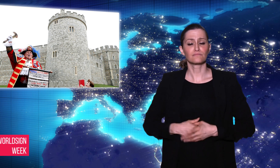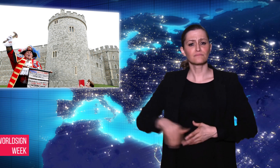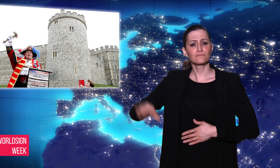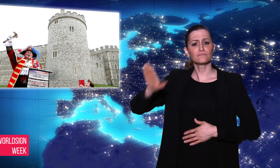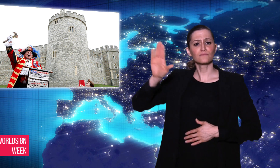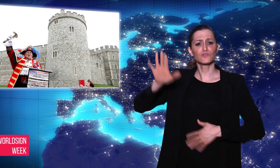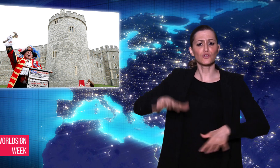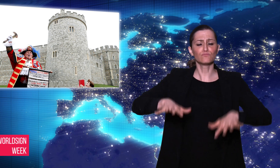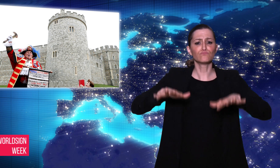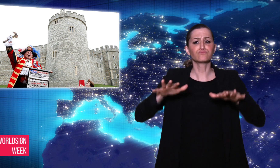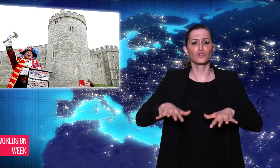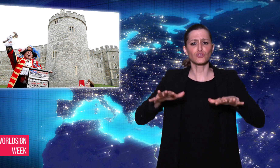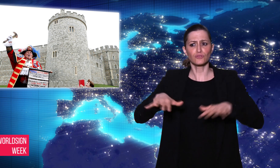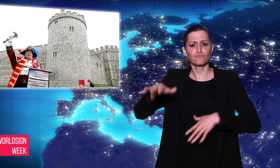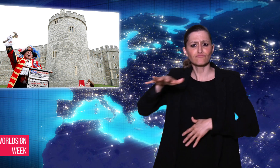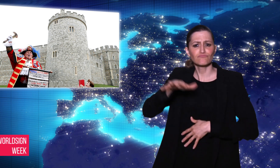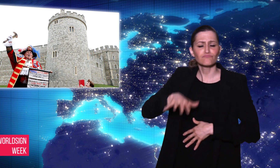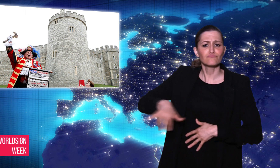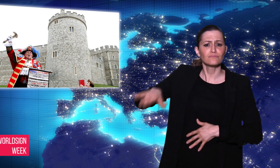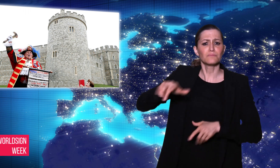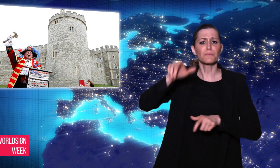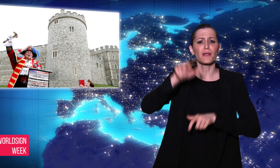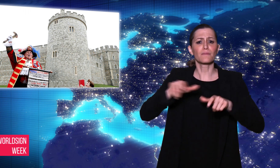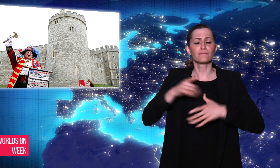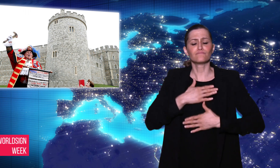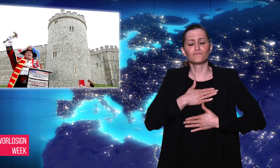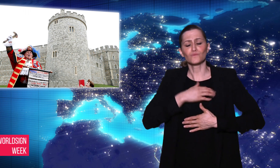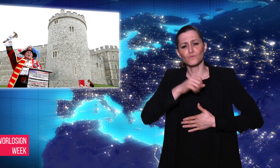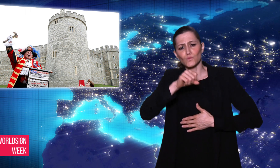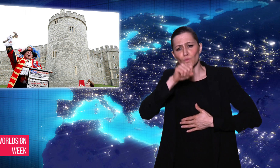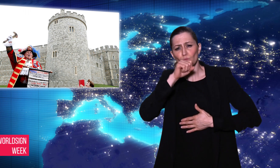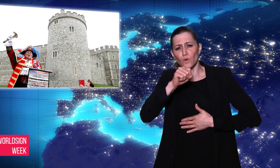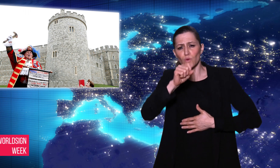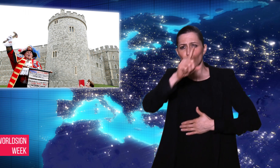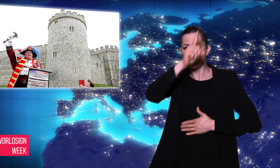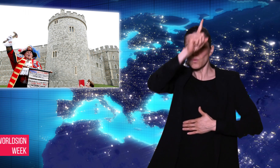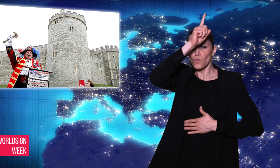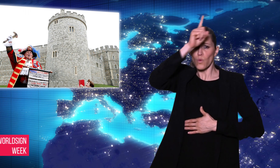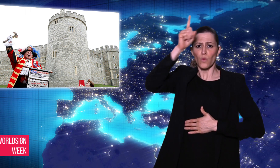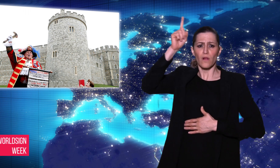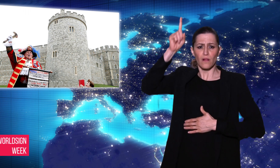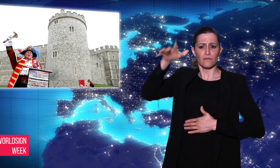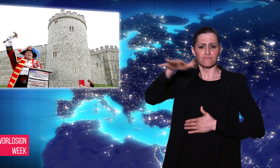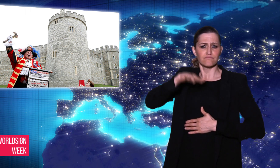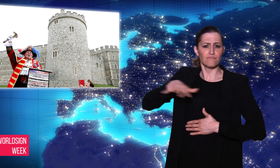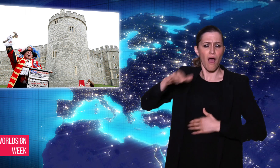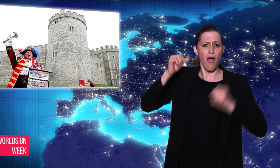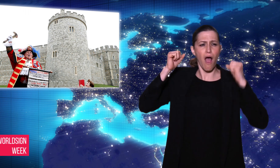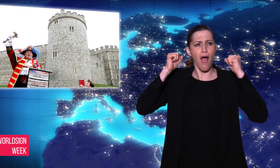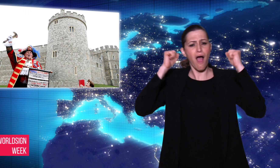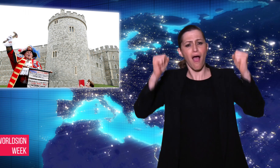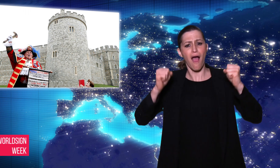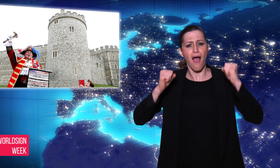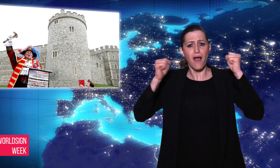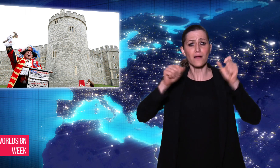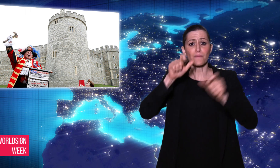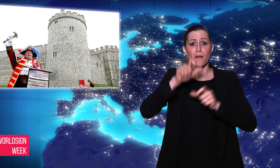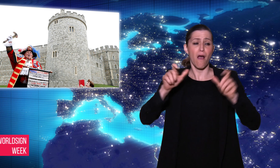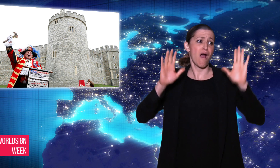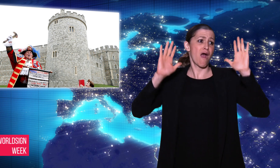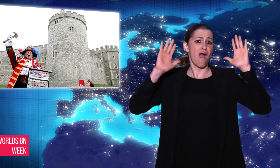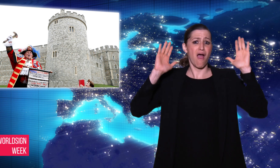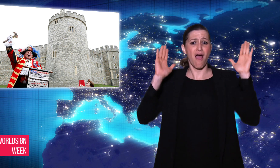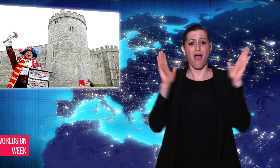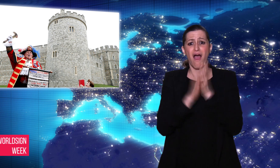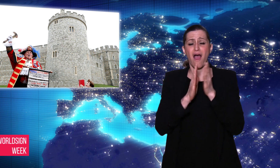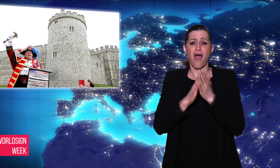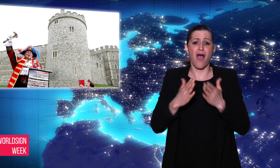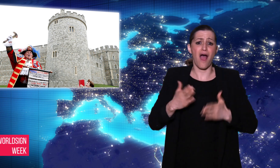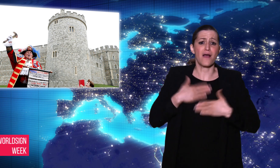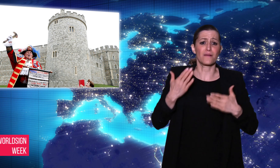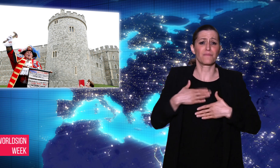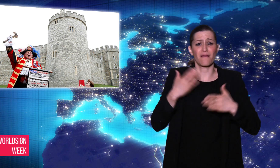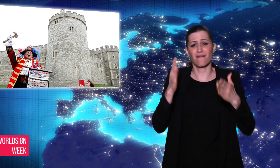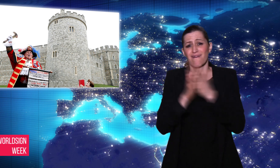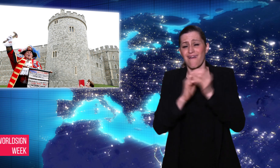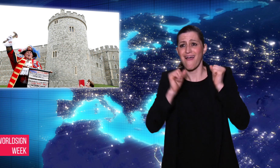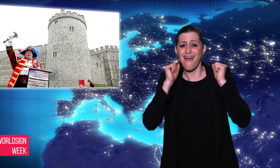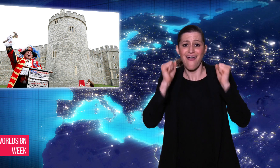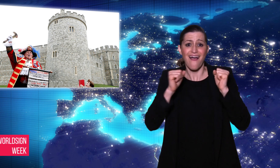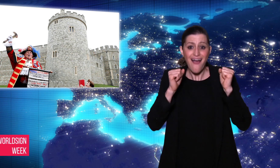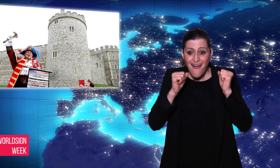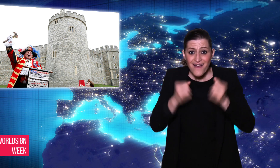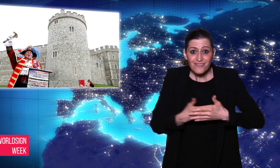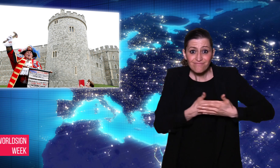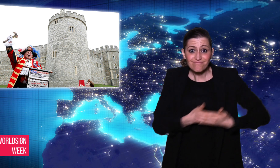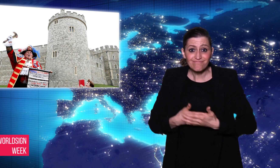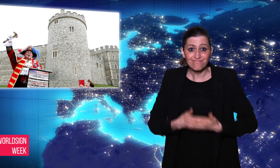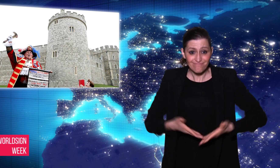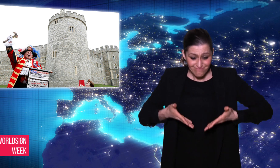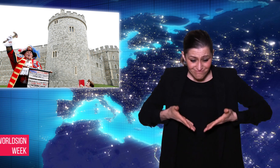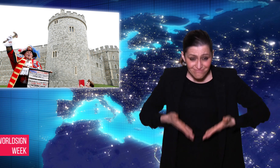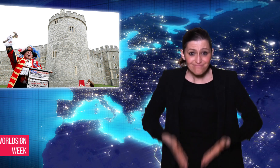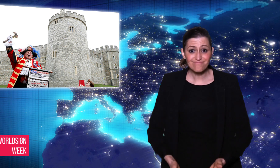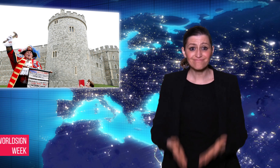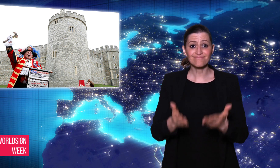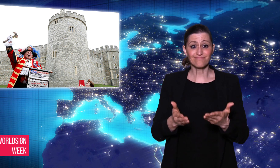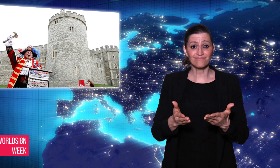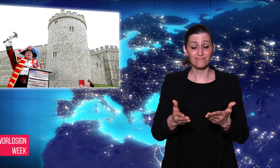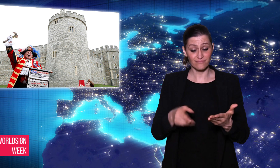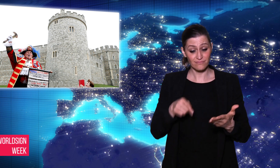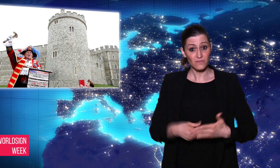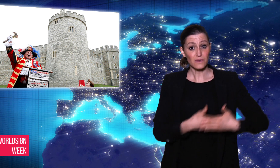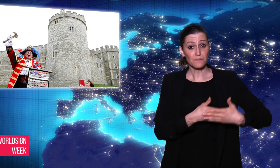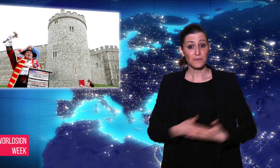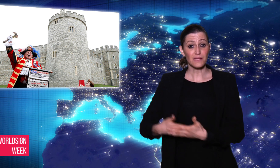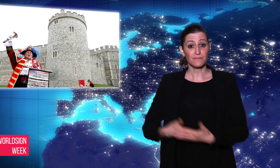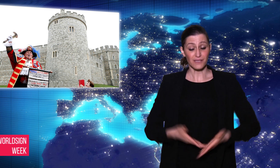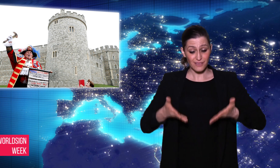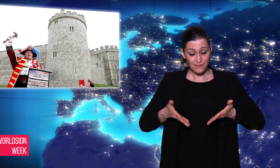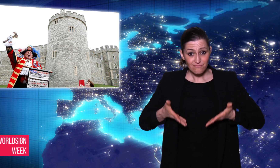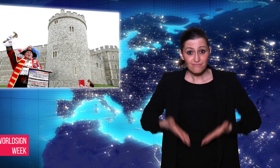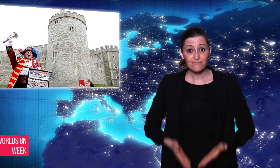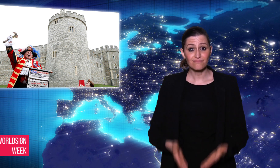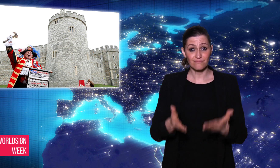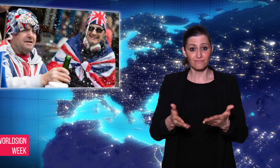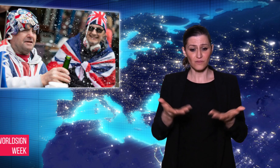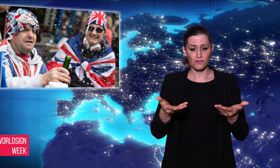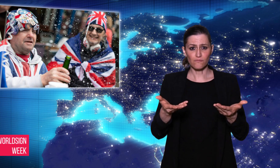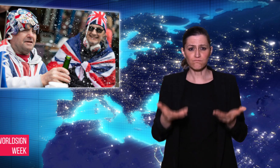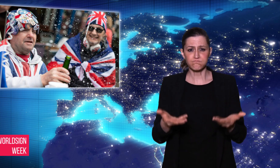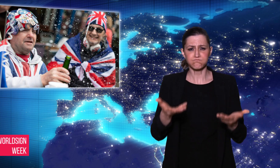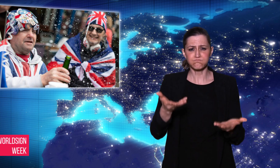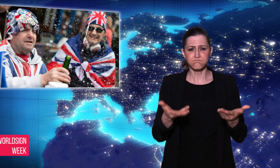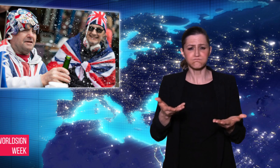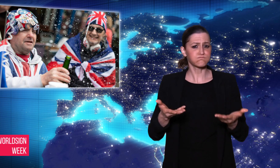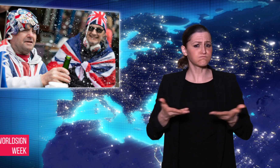British royal fans and well-wishers cheered upon hearing the news.